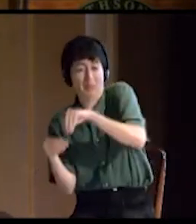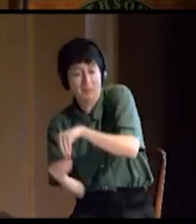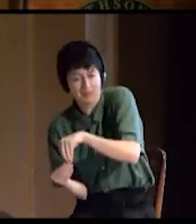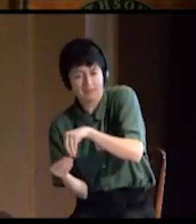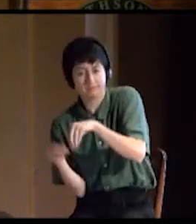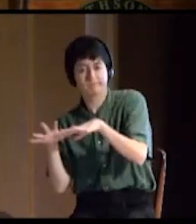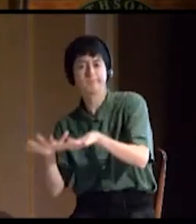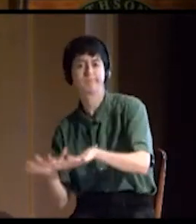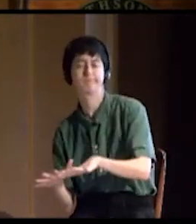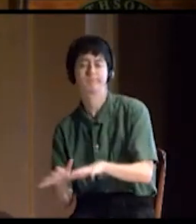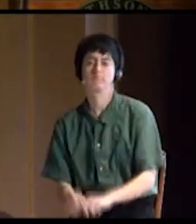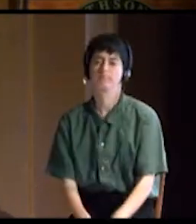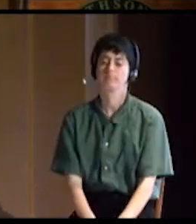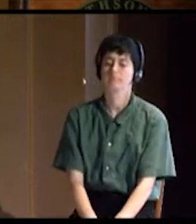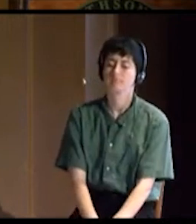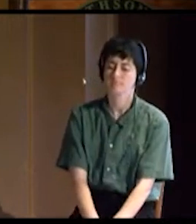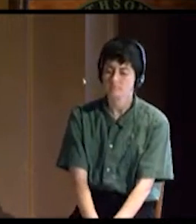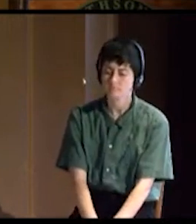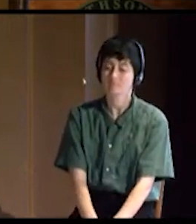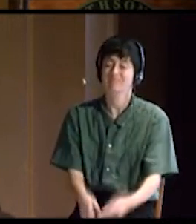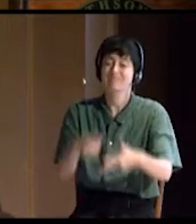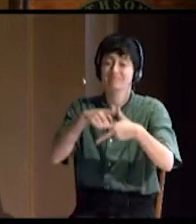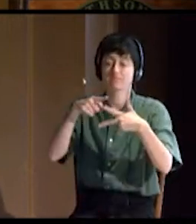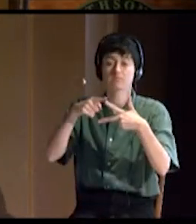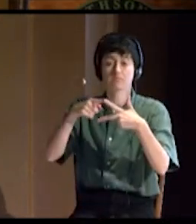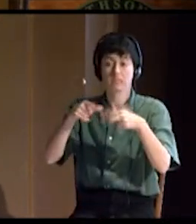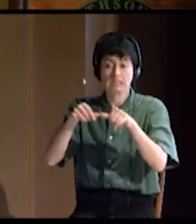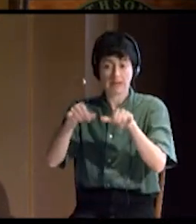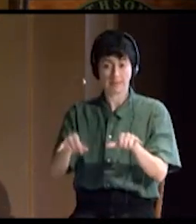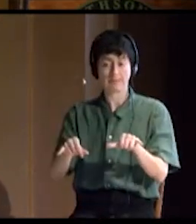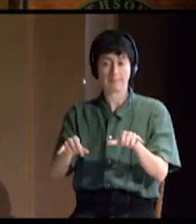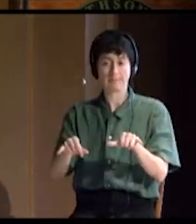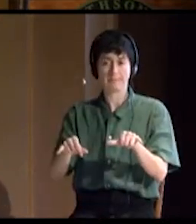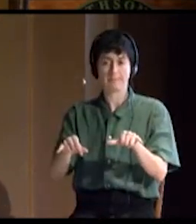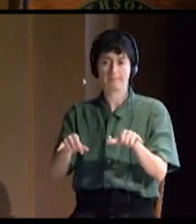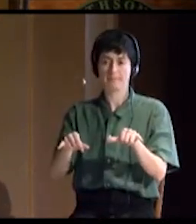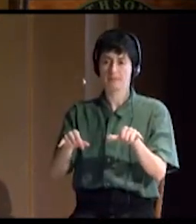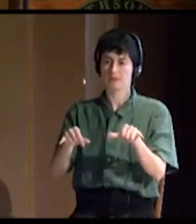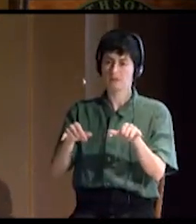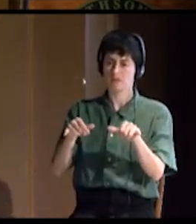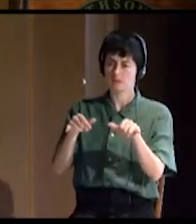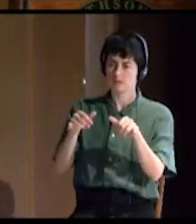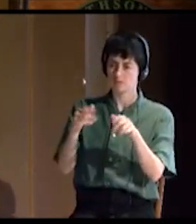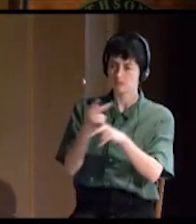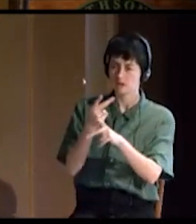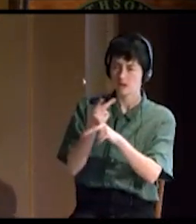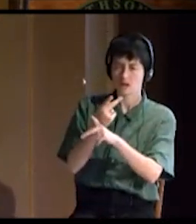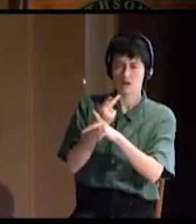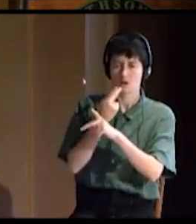but to develop adaptation to the new climate or environment in their native range. This could include shifts,